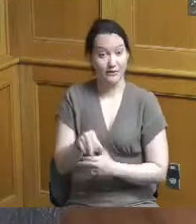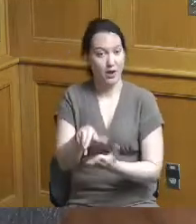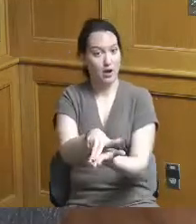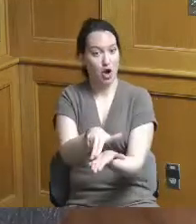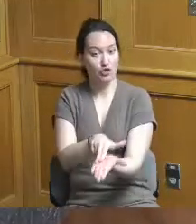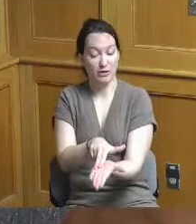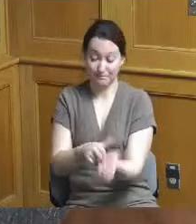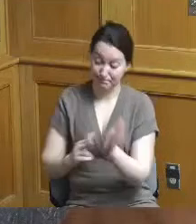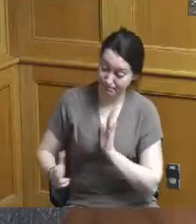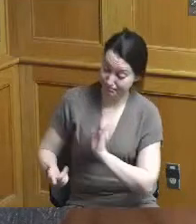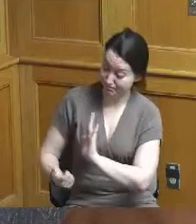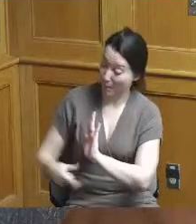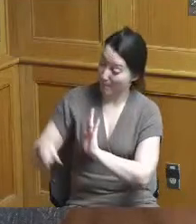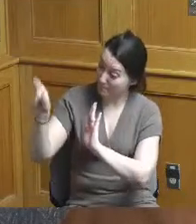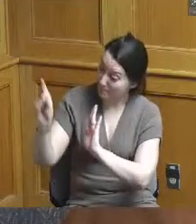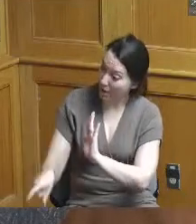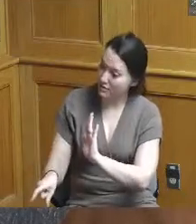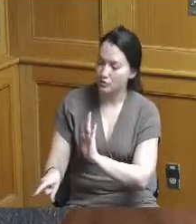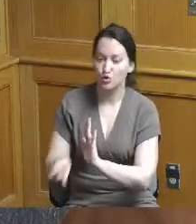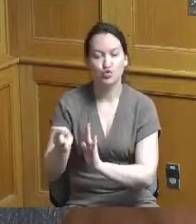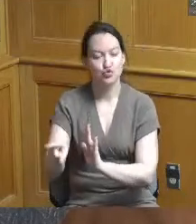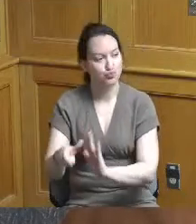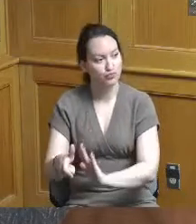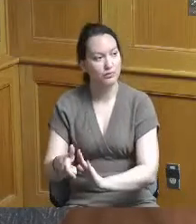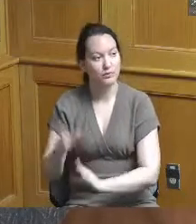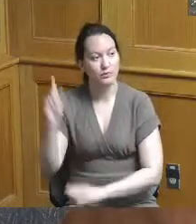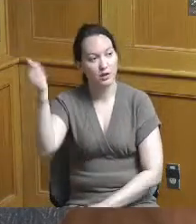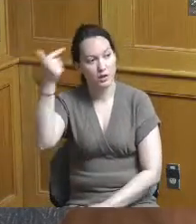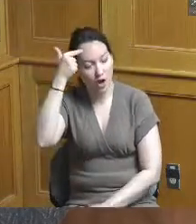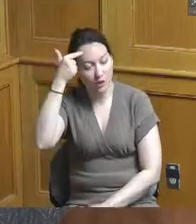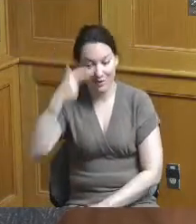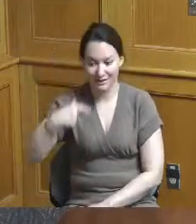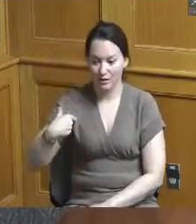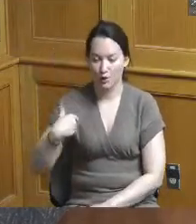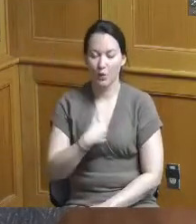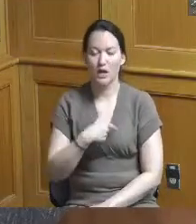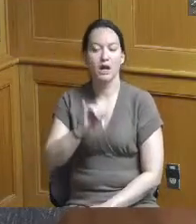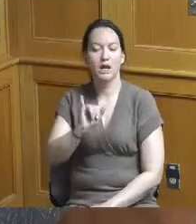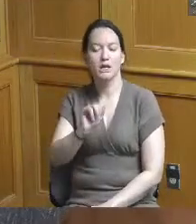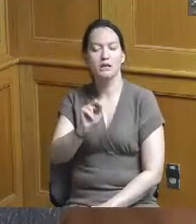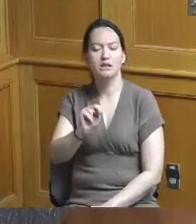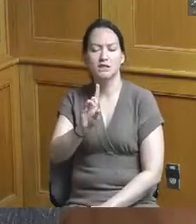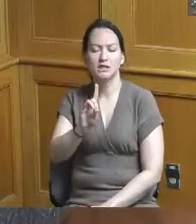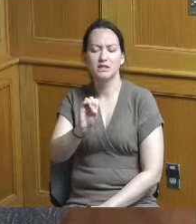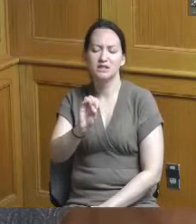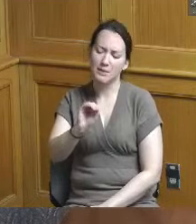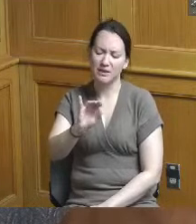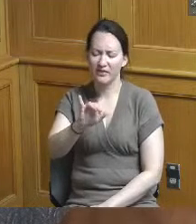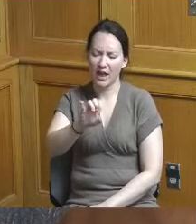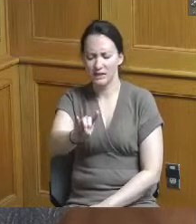to do something you are in the government is indemnified and I just didn't understand how that